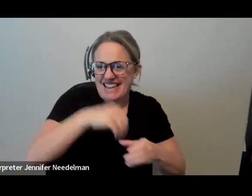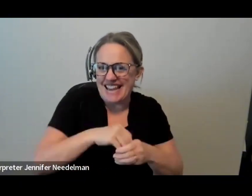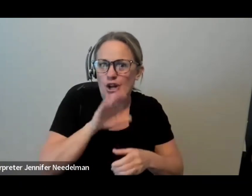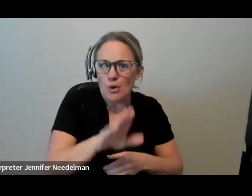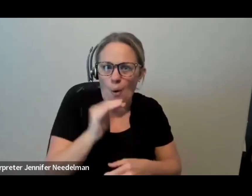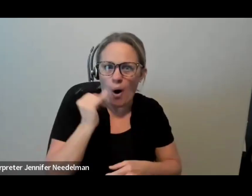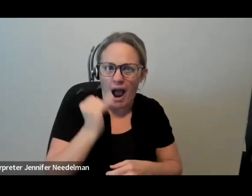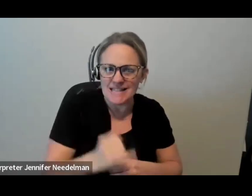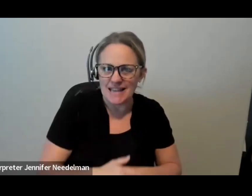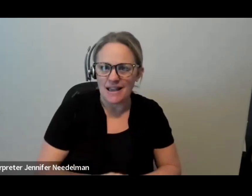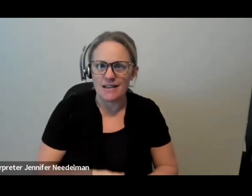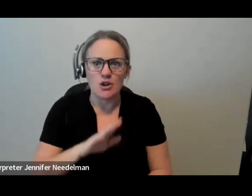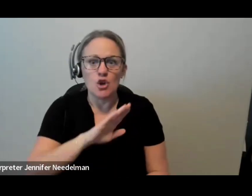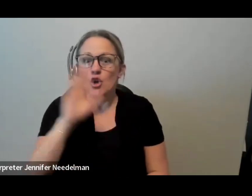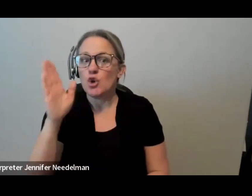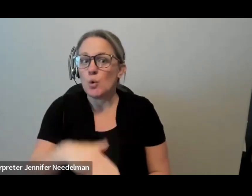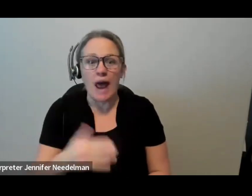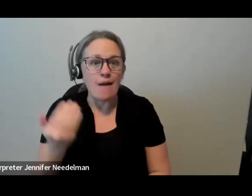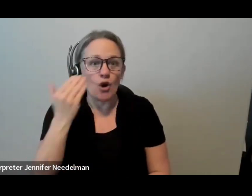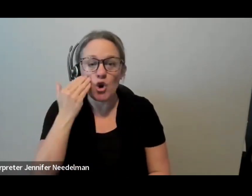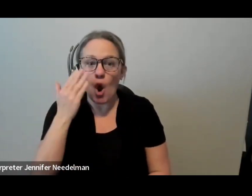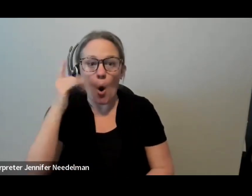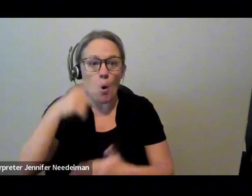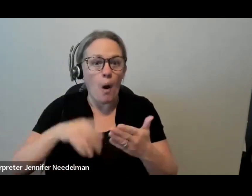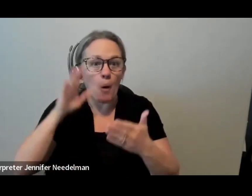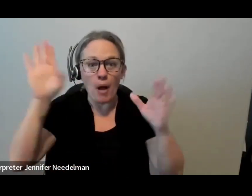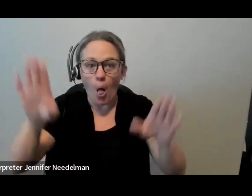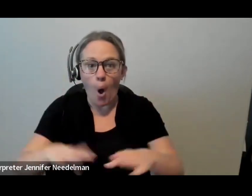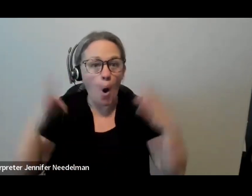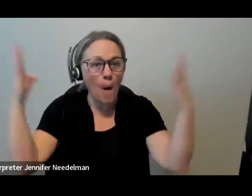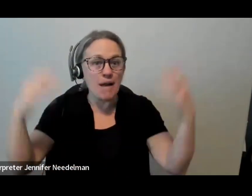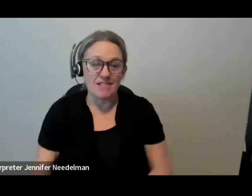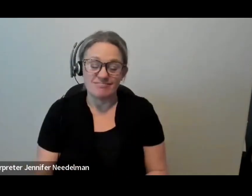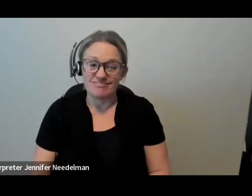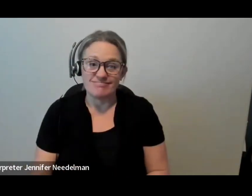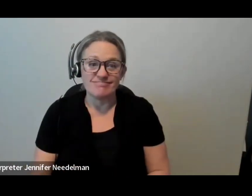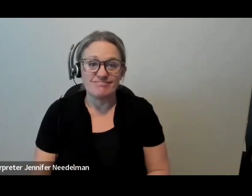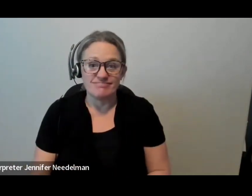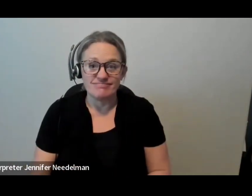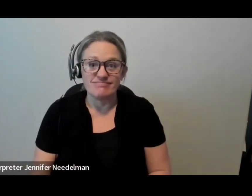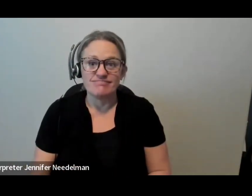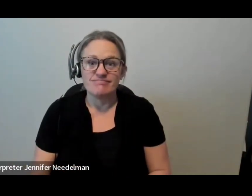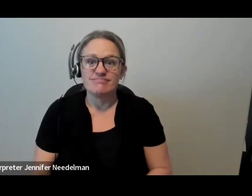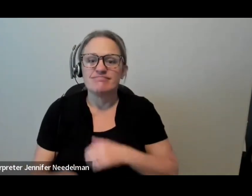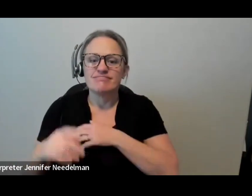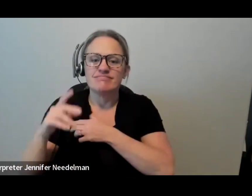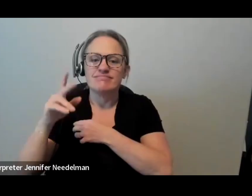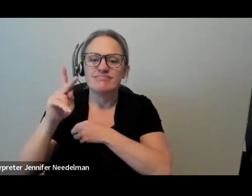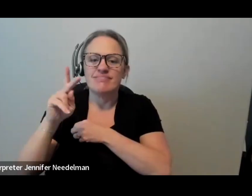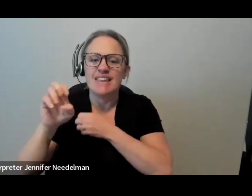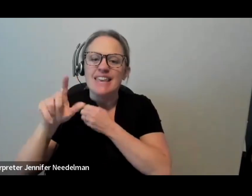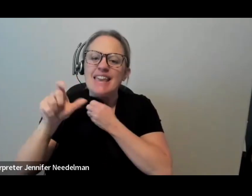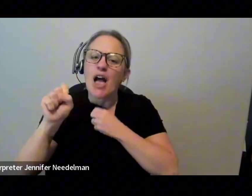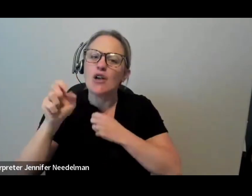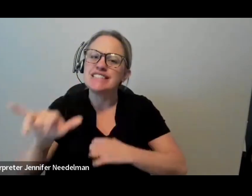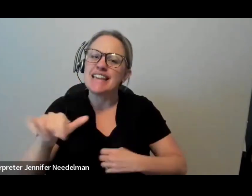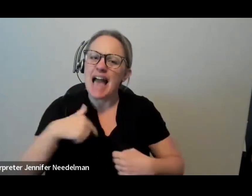You never know what it's going to unlock. And Kelsey, I imagine you experienced